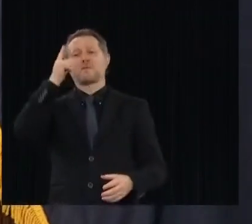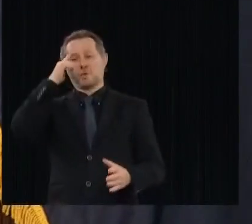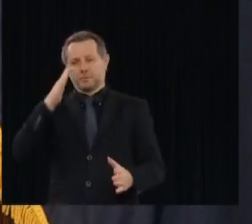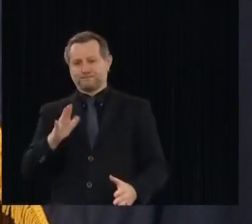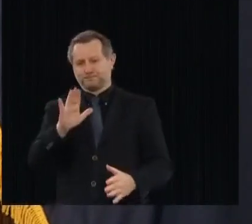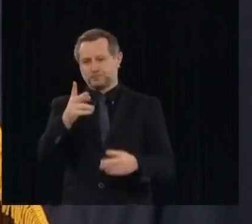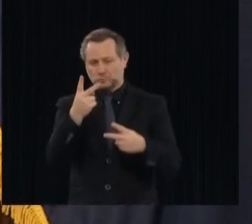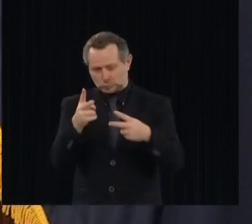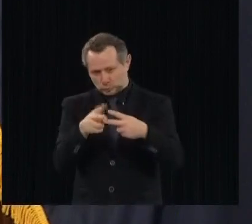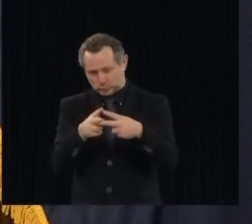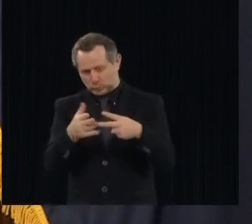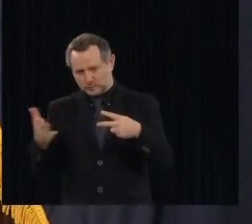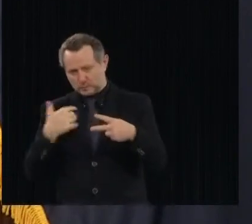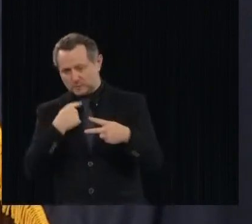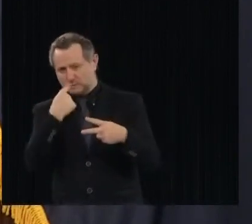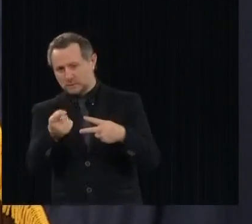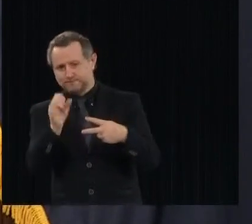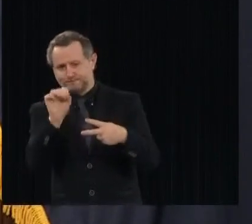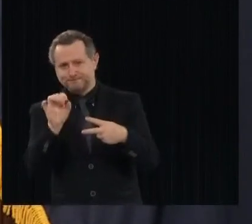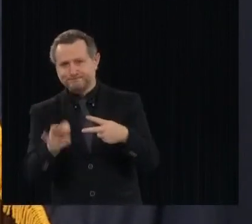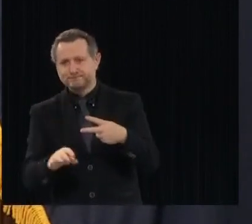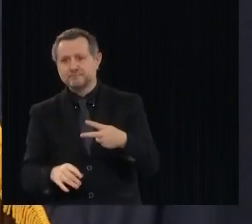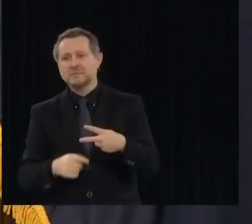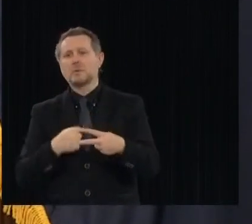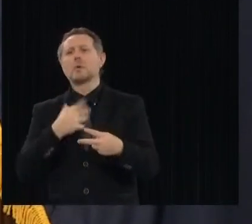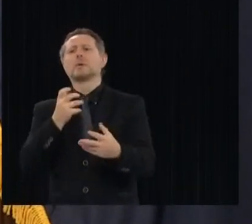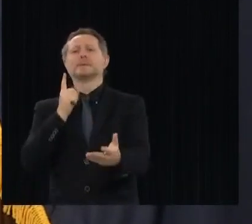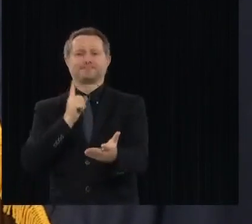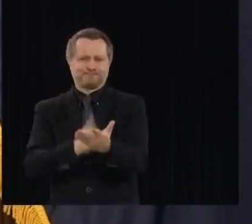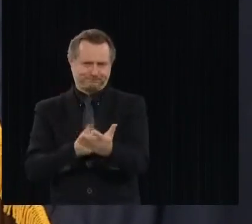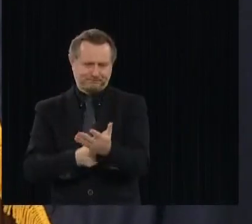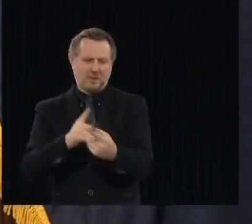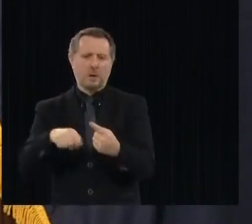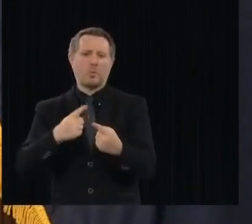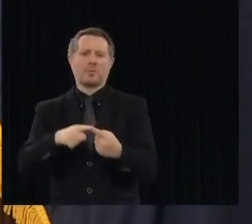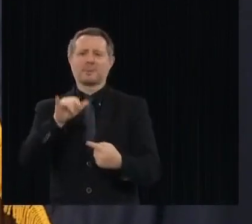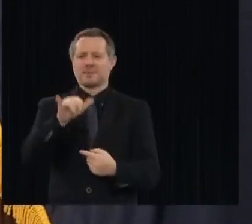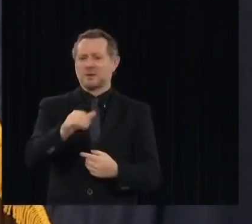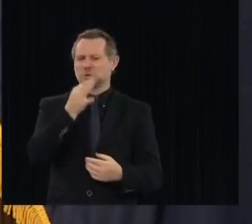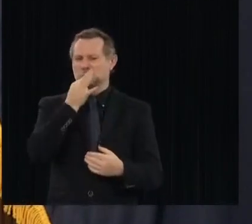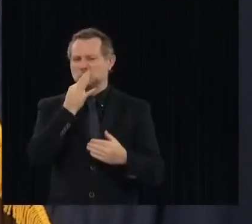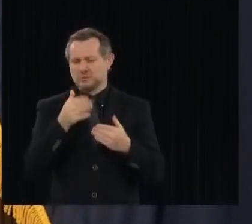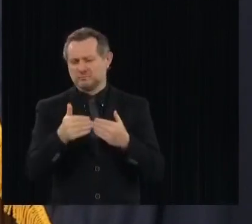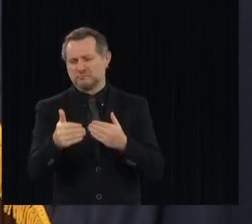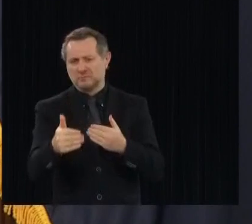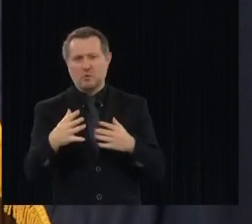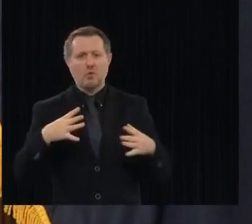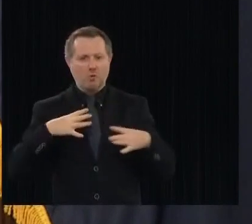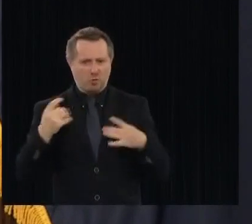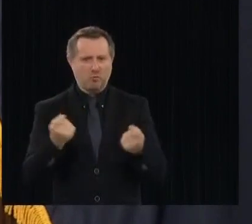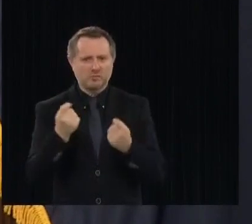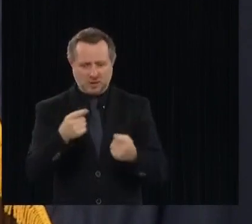ANXIETY ON THIS SMALL SEGMENT --